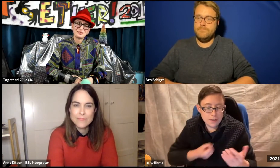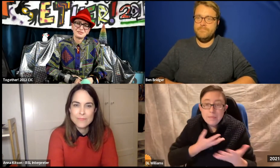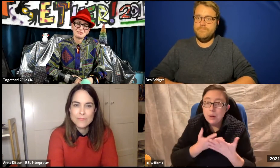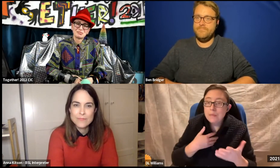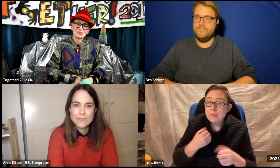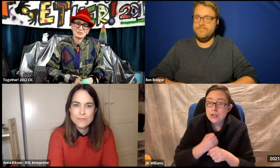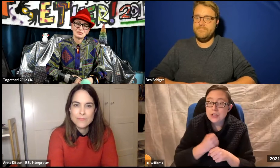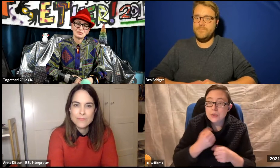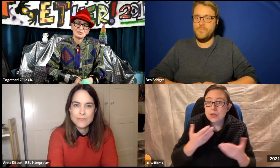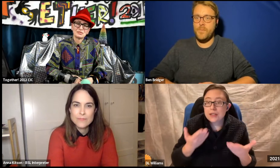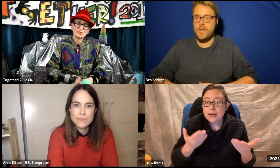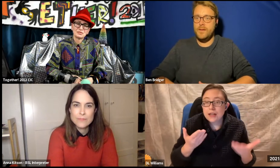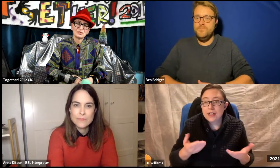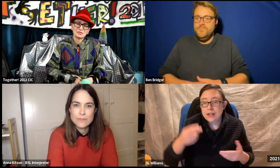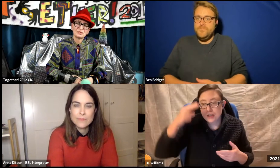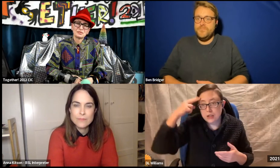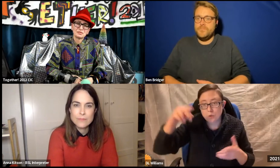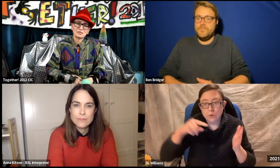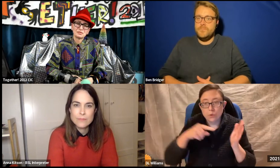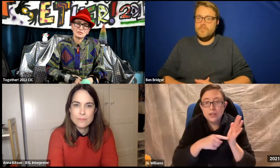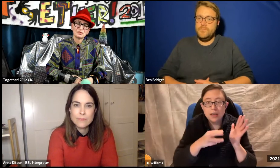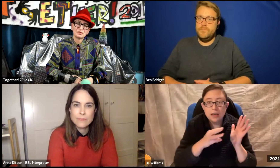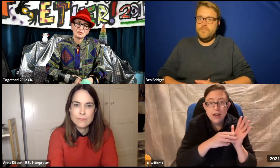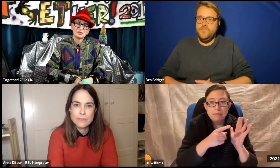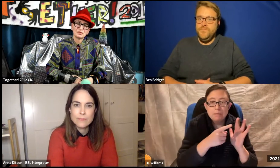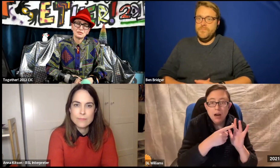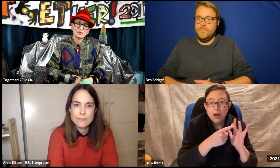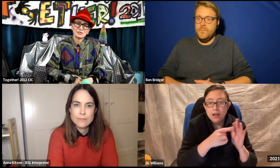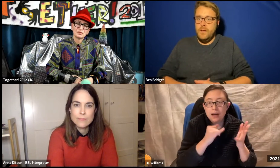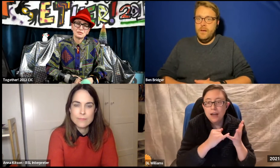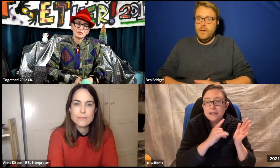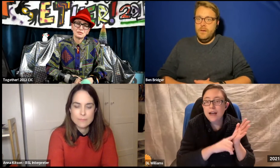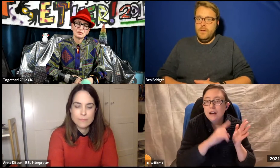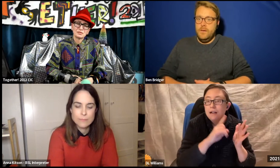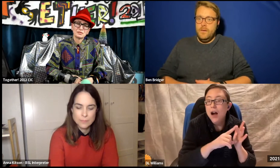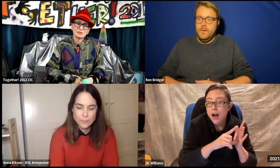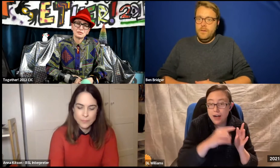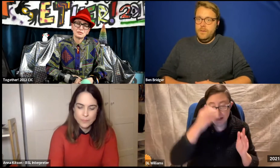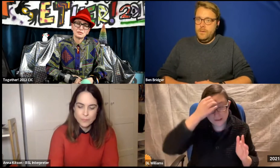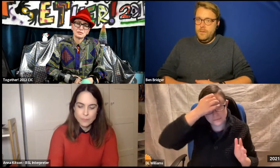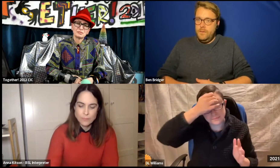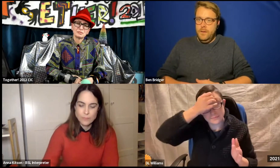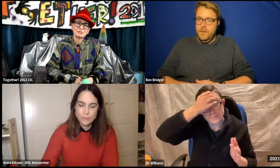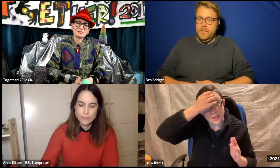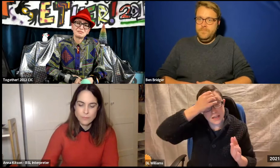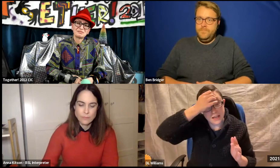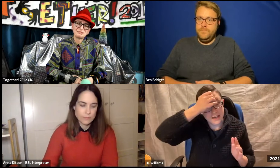today is called TMI SLI. It's just,